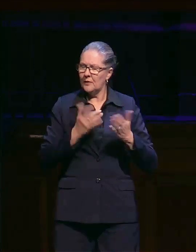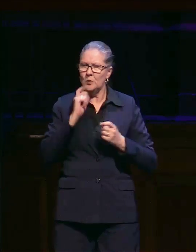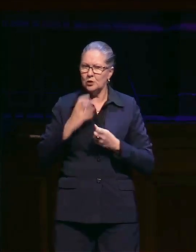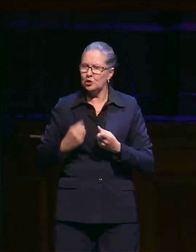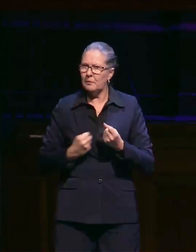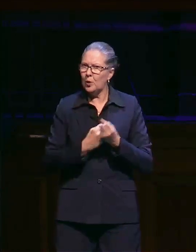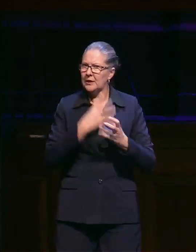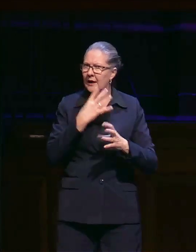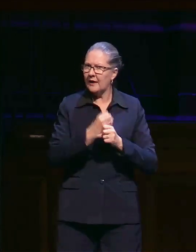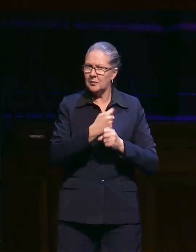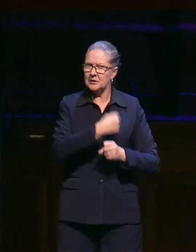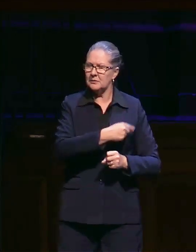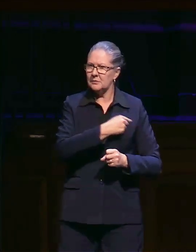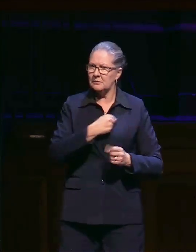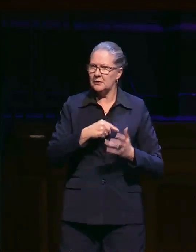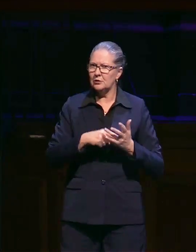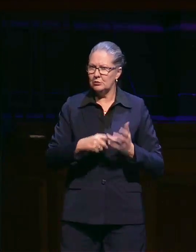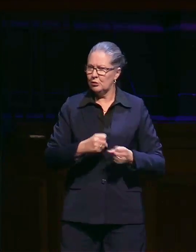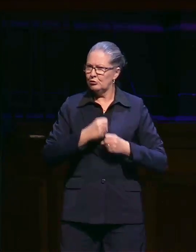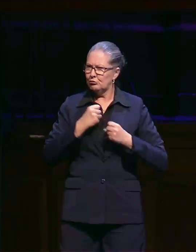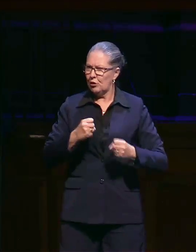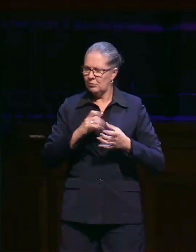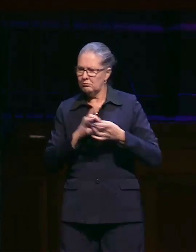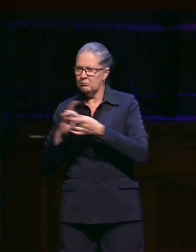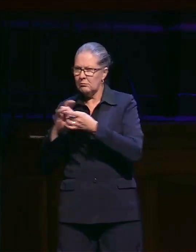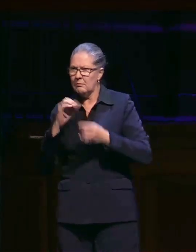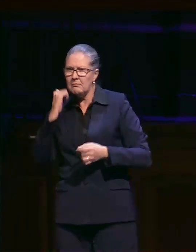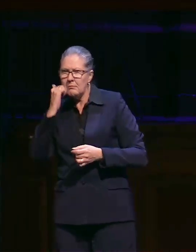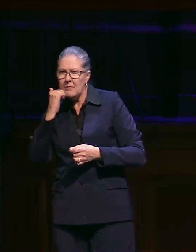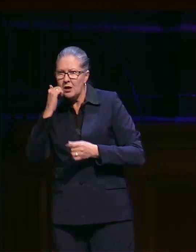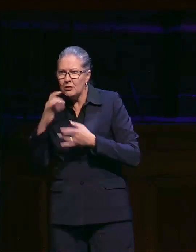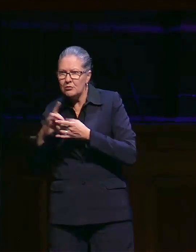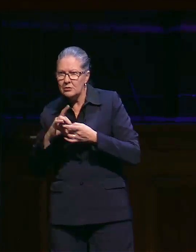stronger Maori crown relationships helping to improve outcomes for Maori